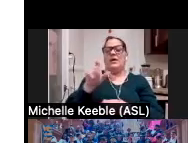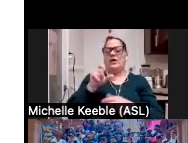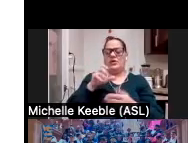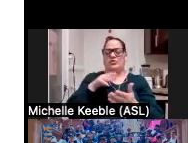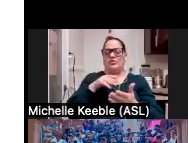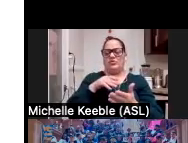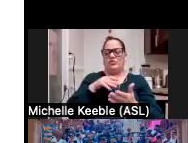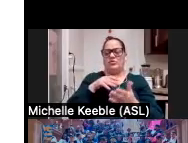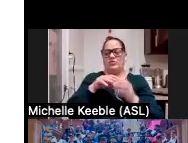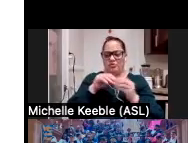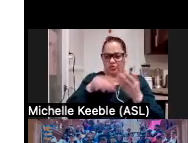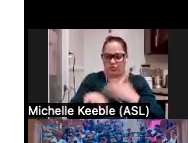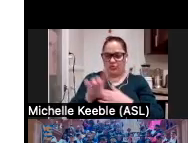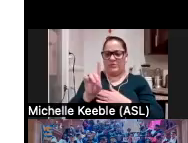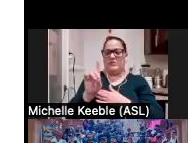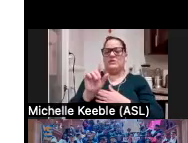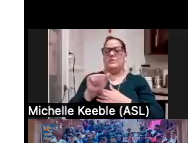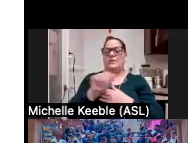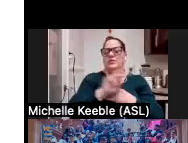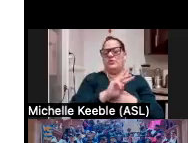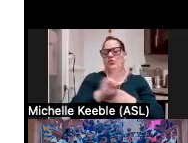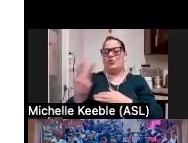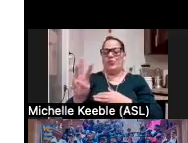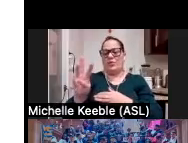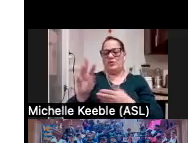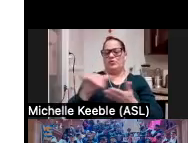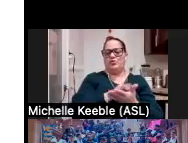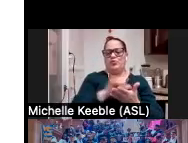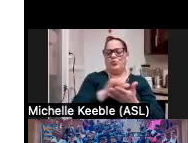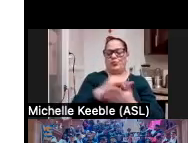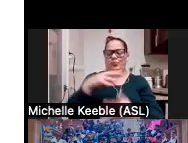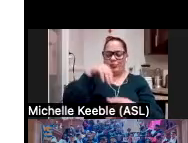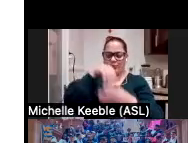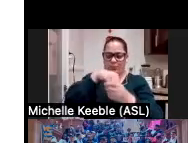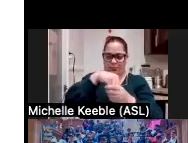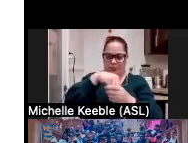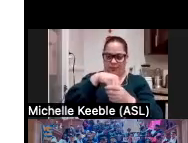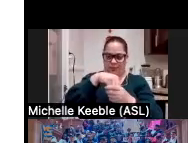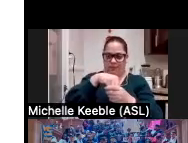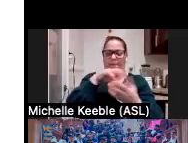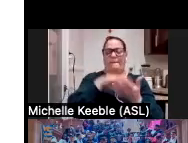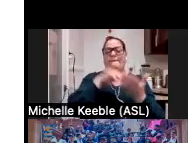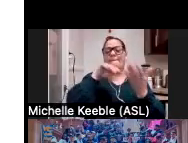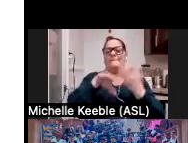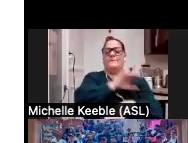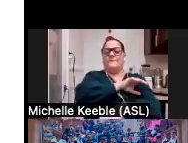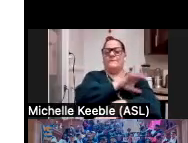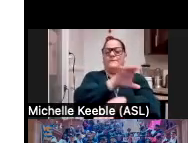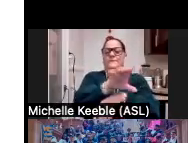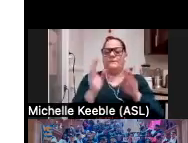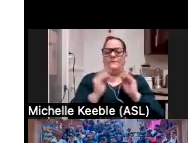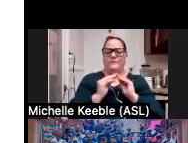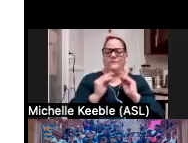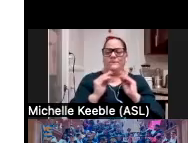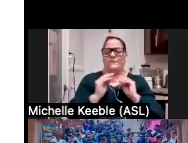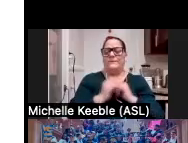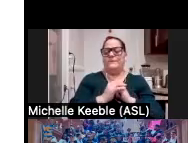disabilities uh to Western New York to participate in a student empowerment conference. And during